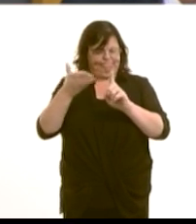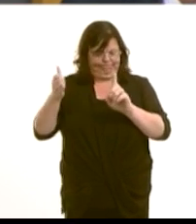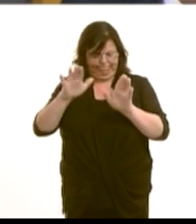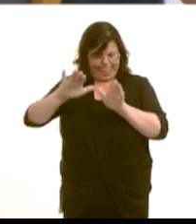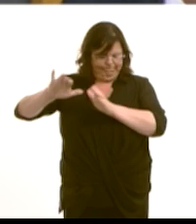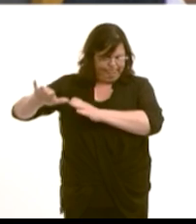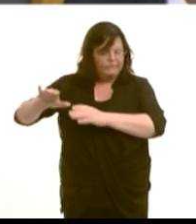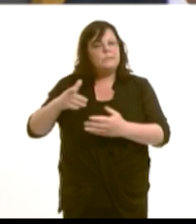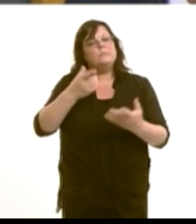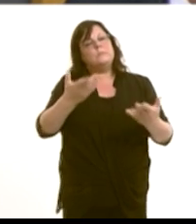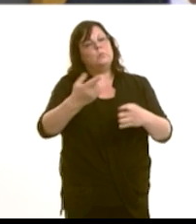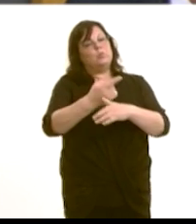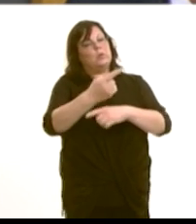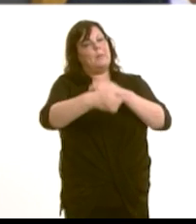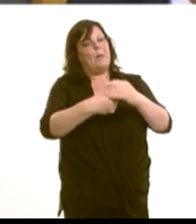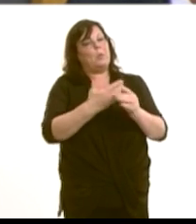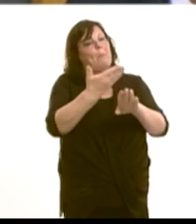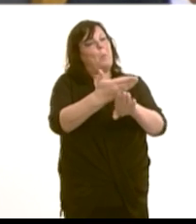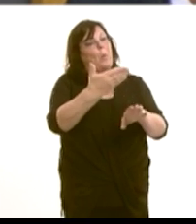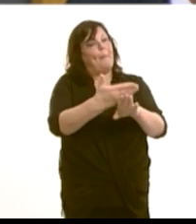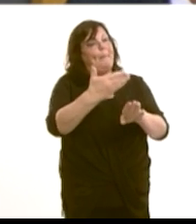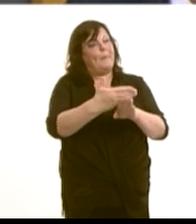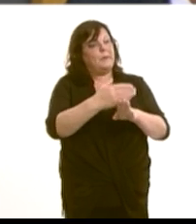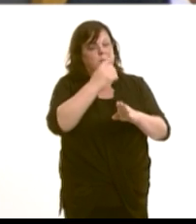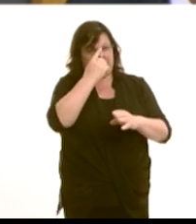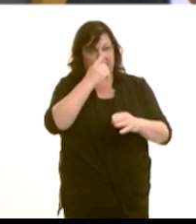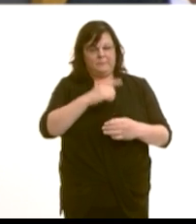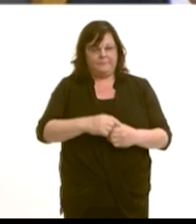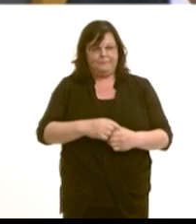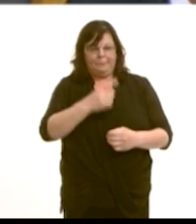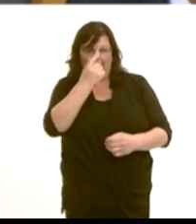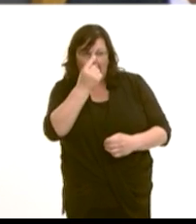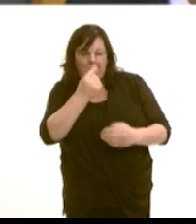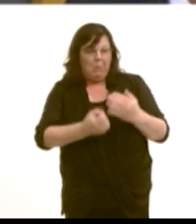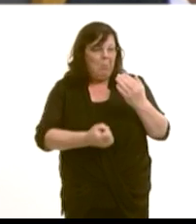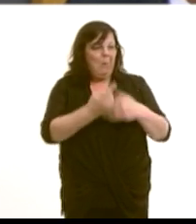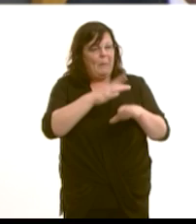prospects for employment in Wales following our leaving the EU, and he will be aware that